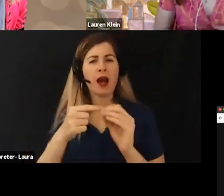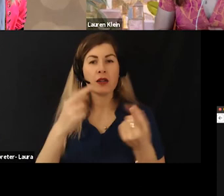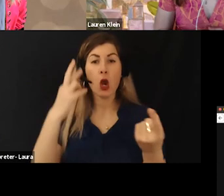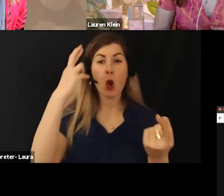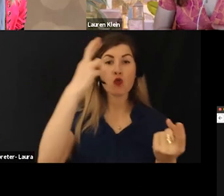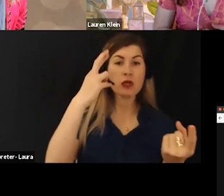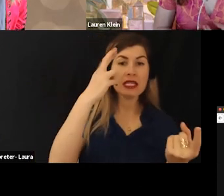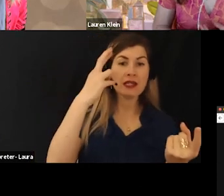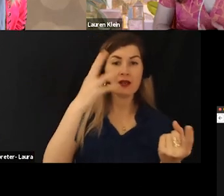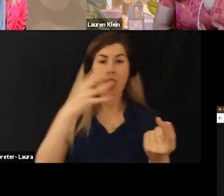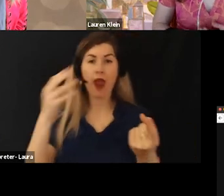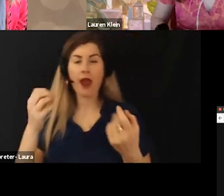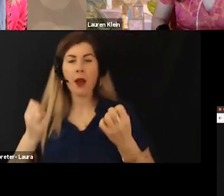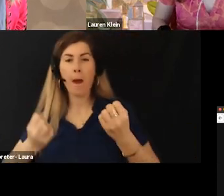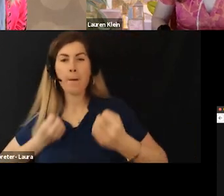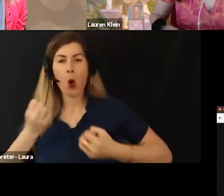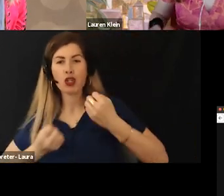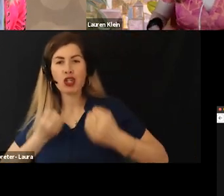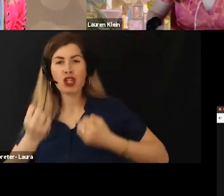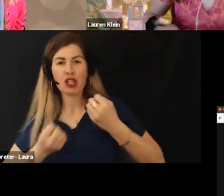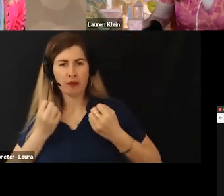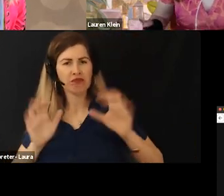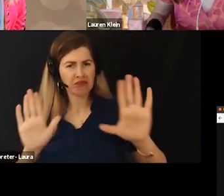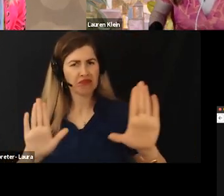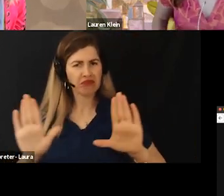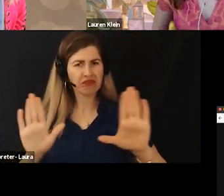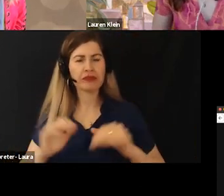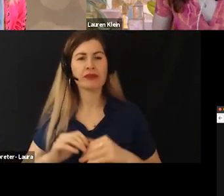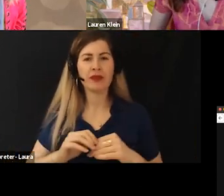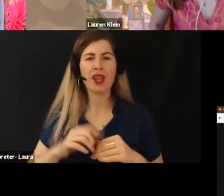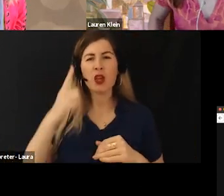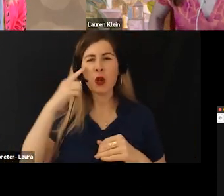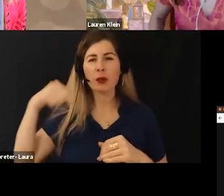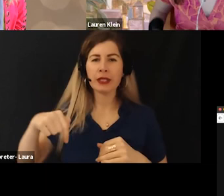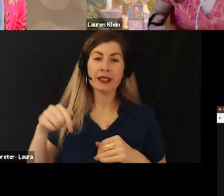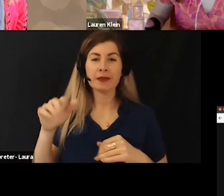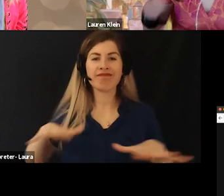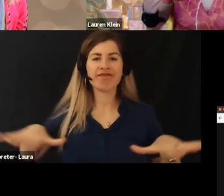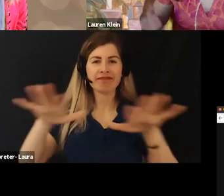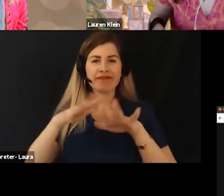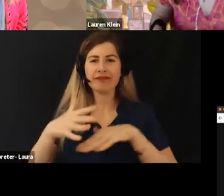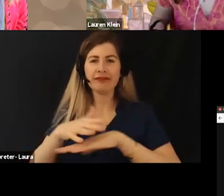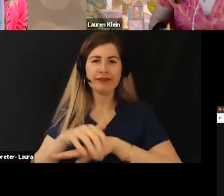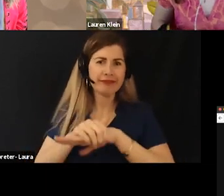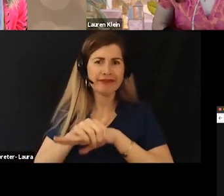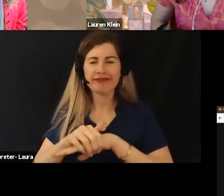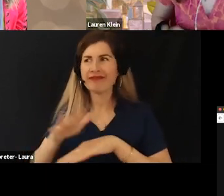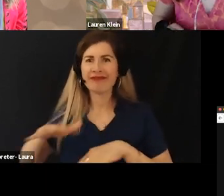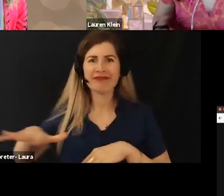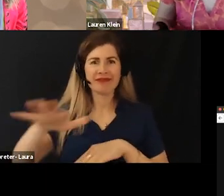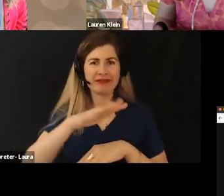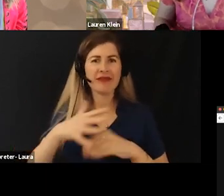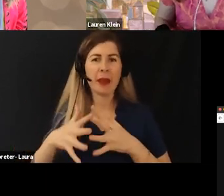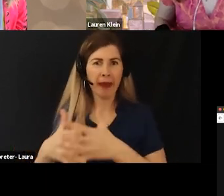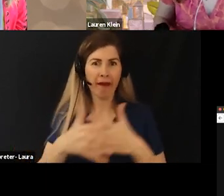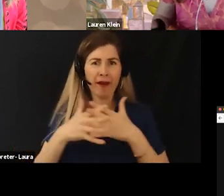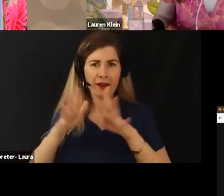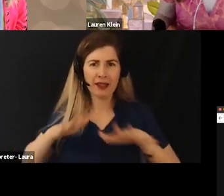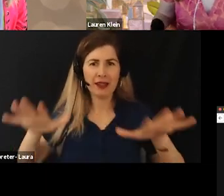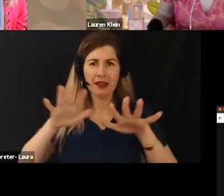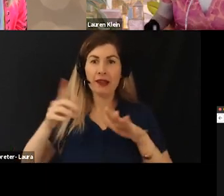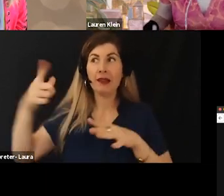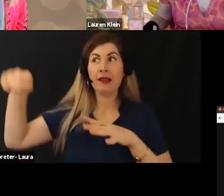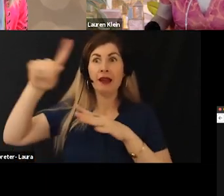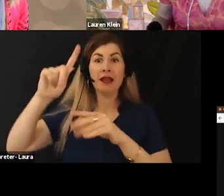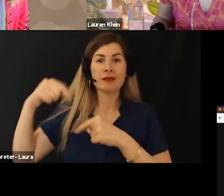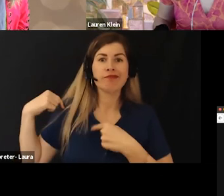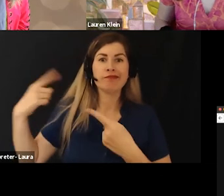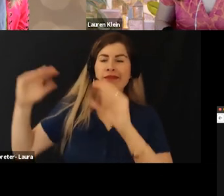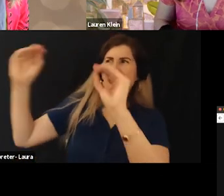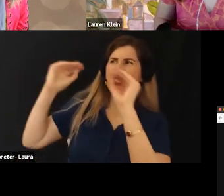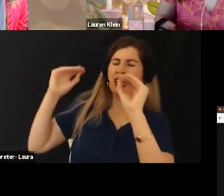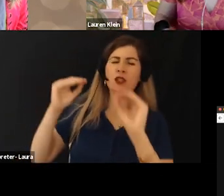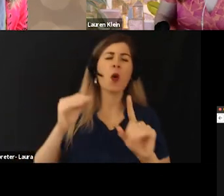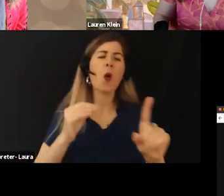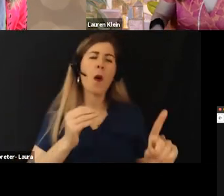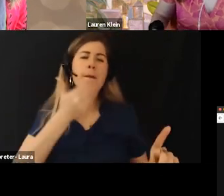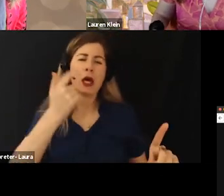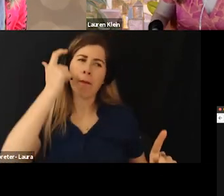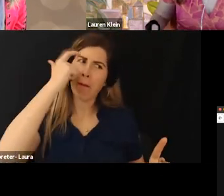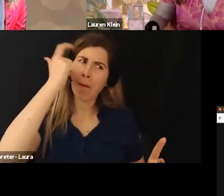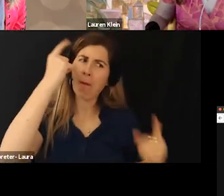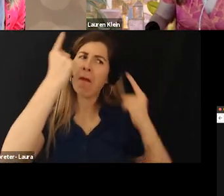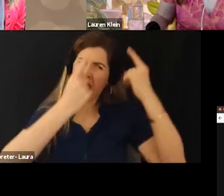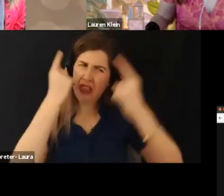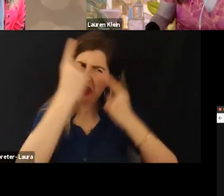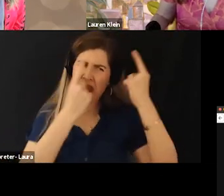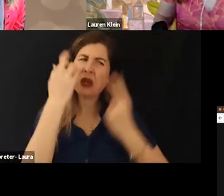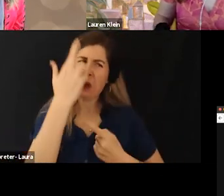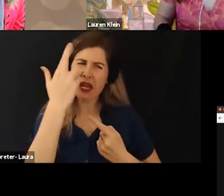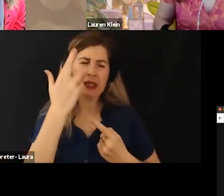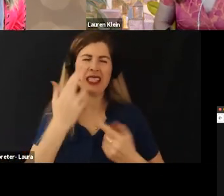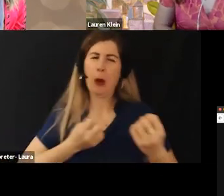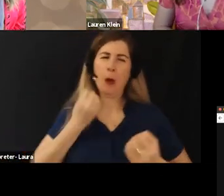So, in the sort of Anglo Western context in which we Catherine and I have been trained, we've been taught that reason is somehow better than emotion. And we see this play out and data in general and data visualization in particular.